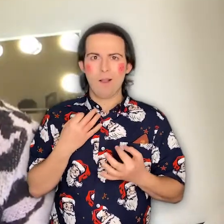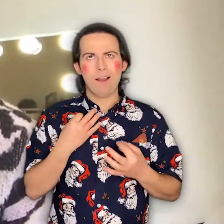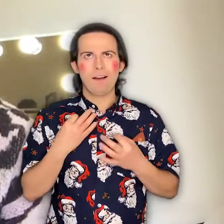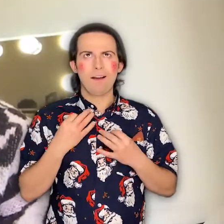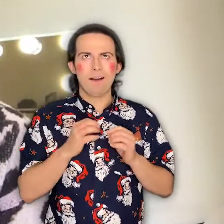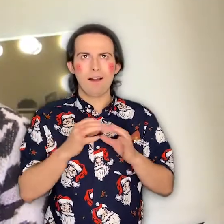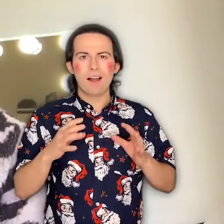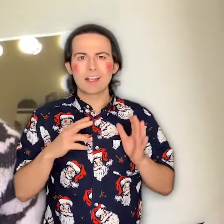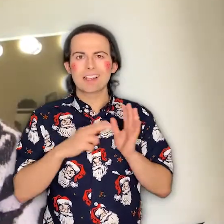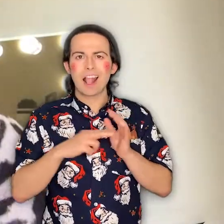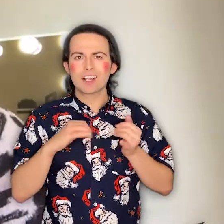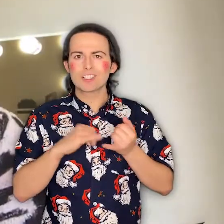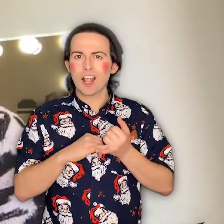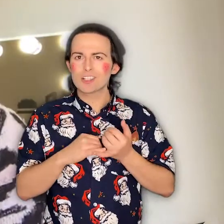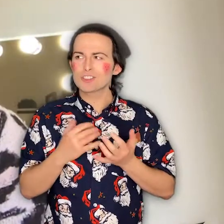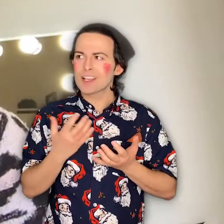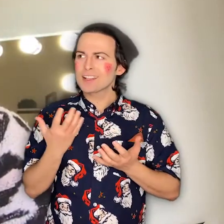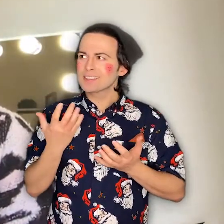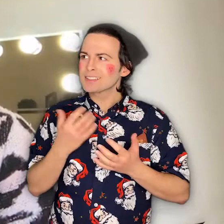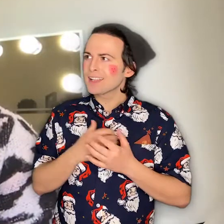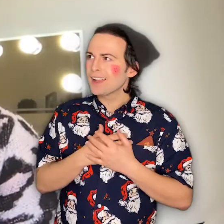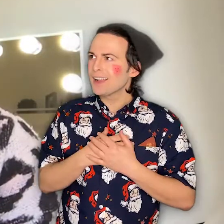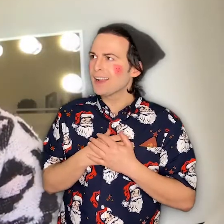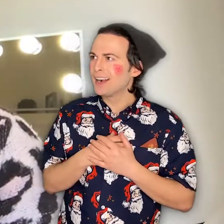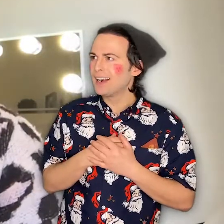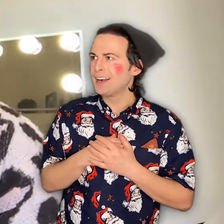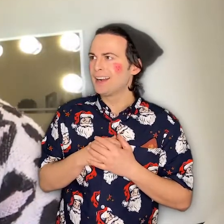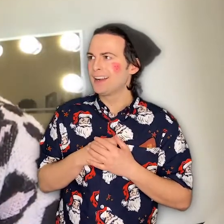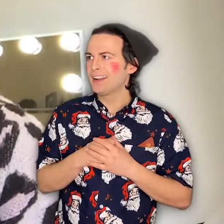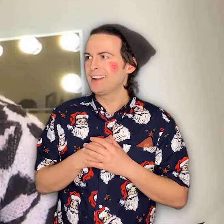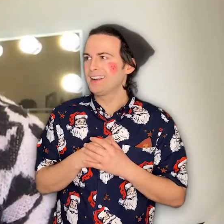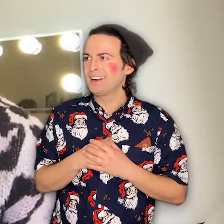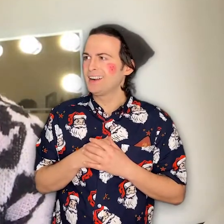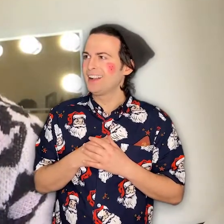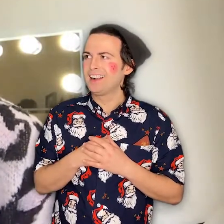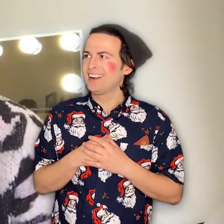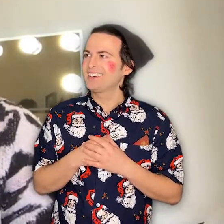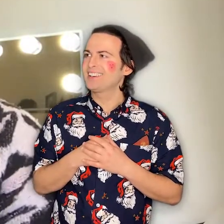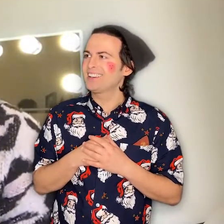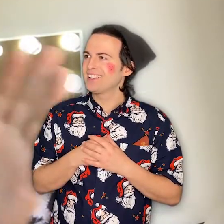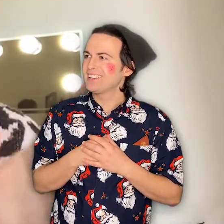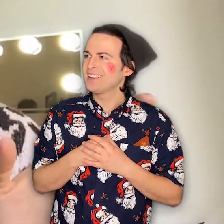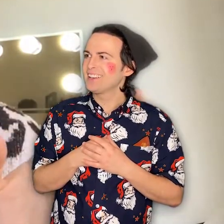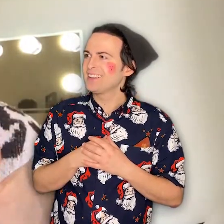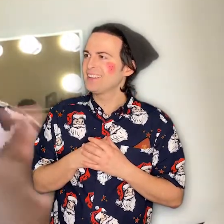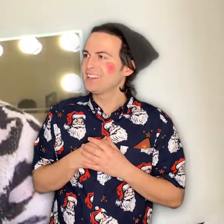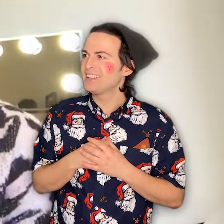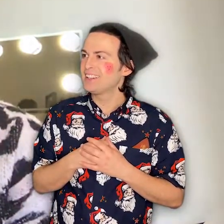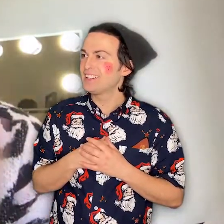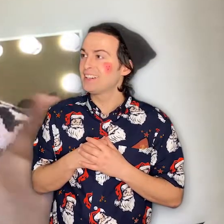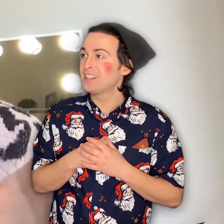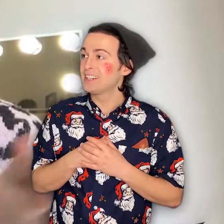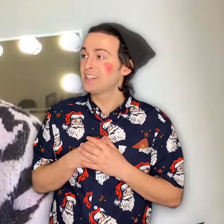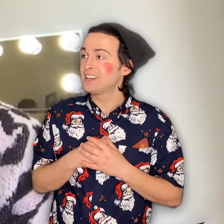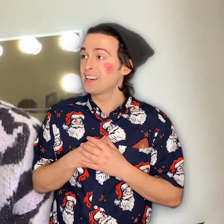Where’s ma clicky pen? Swears like a trooper and nae patience but